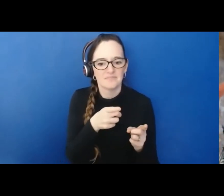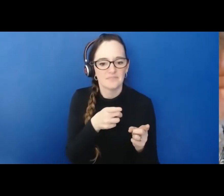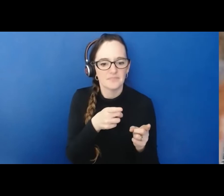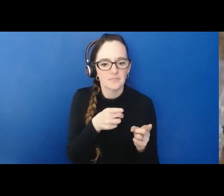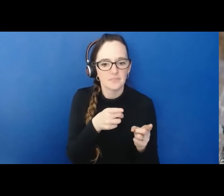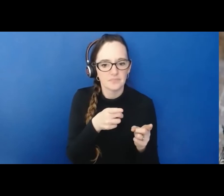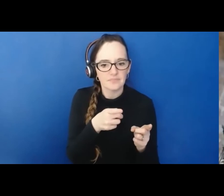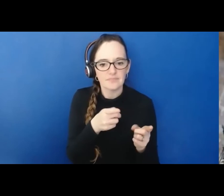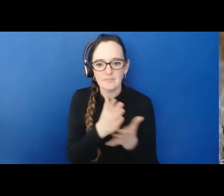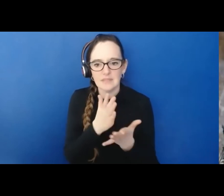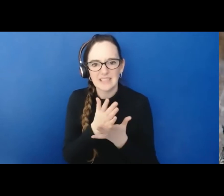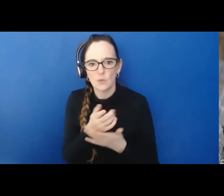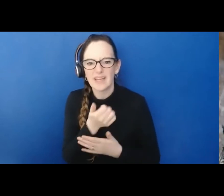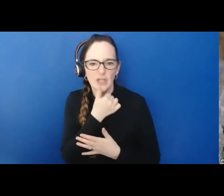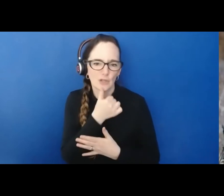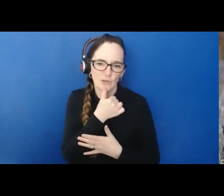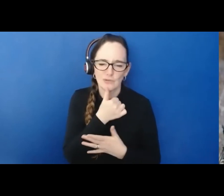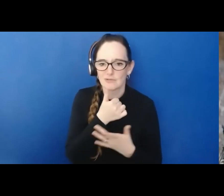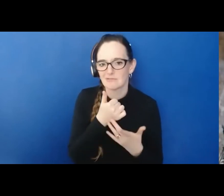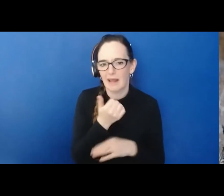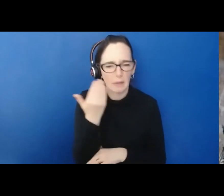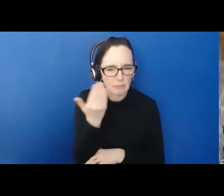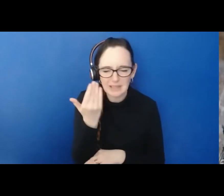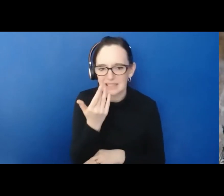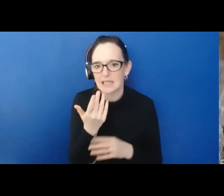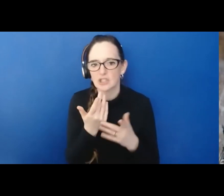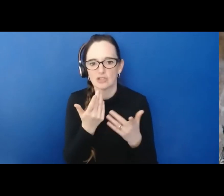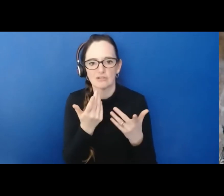it's connected to the platform to a digital publication to a video.